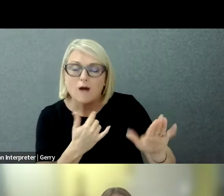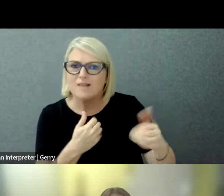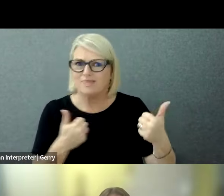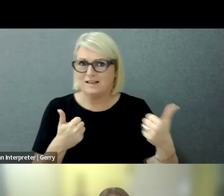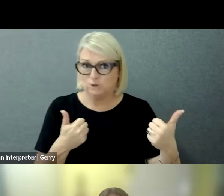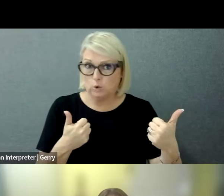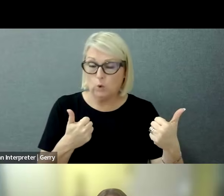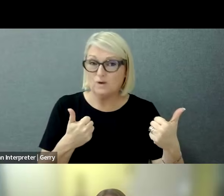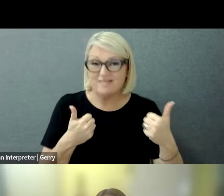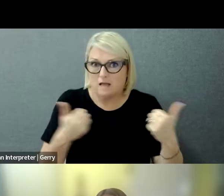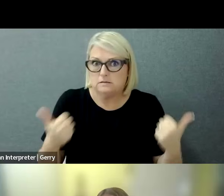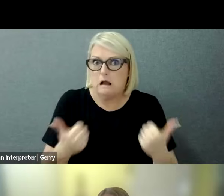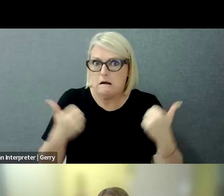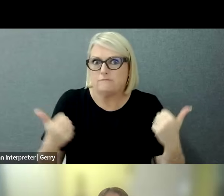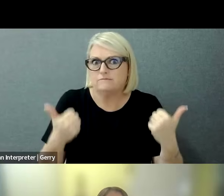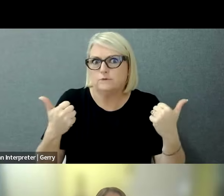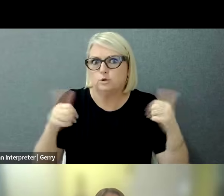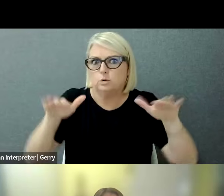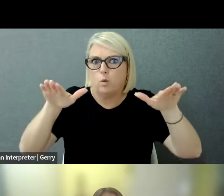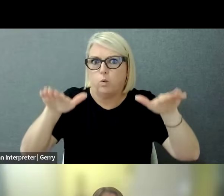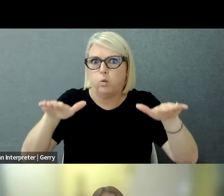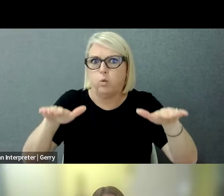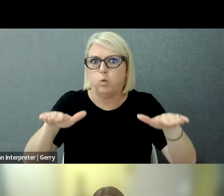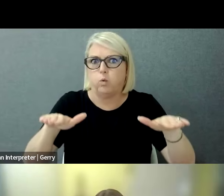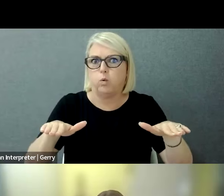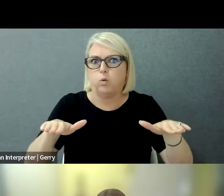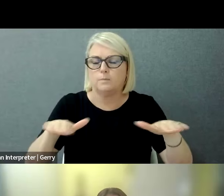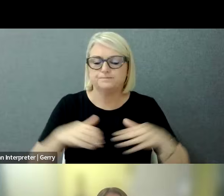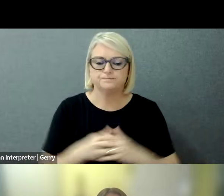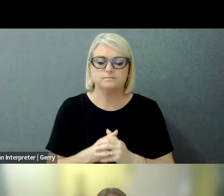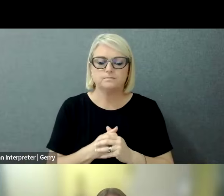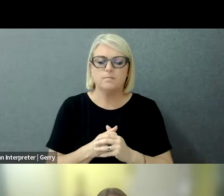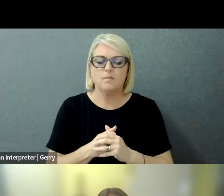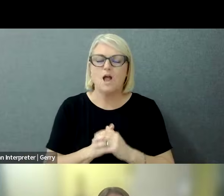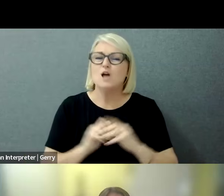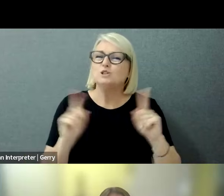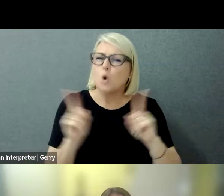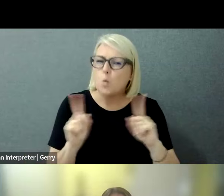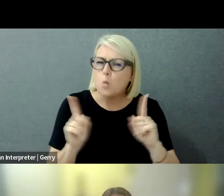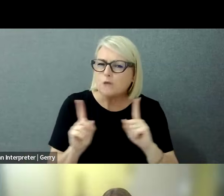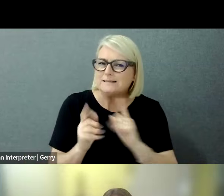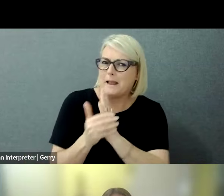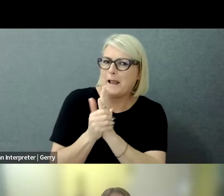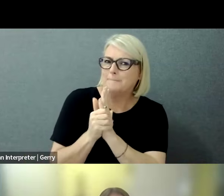distress into workforces. So what's the kind of capacity building opportunities to give frontline,